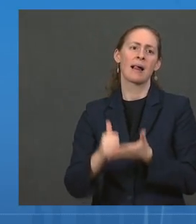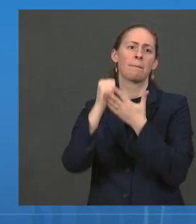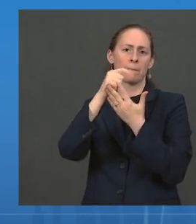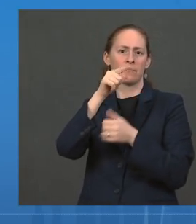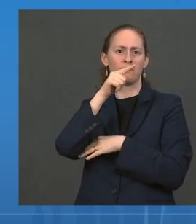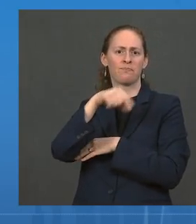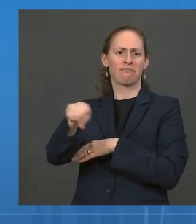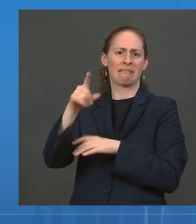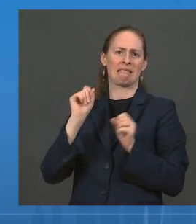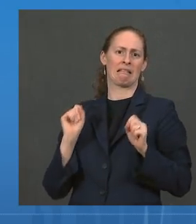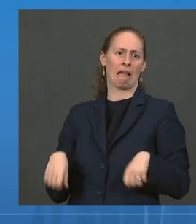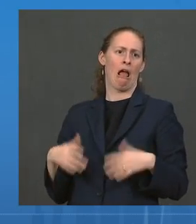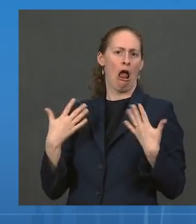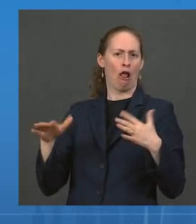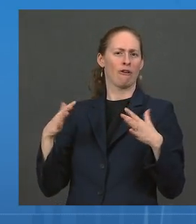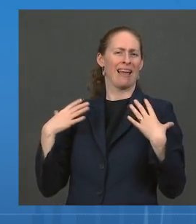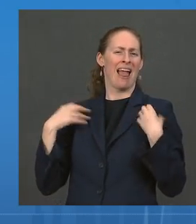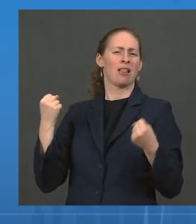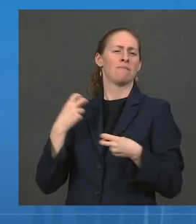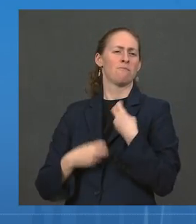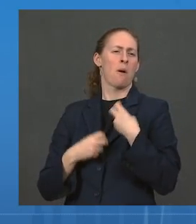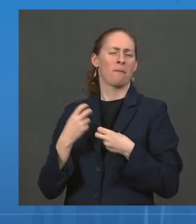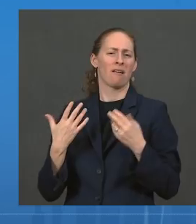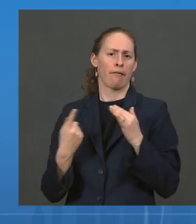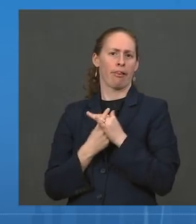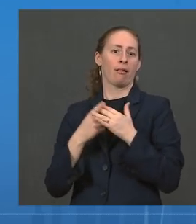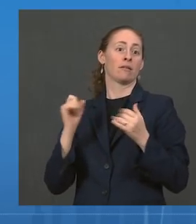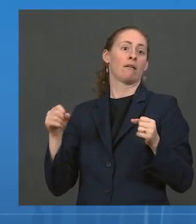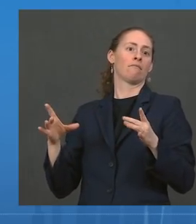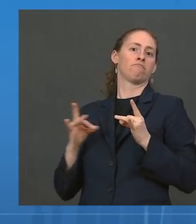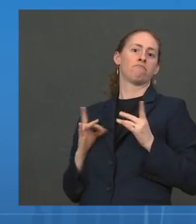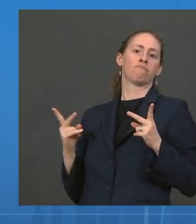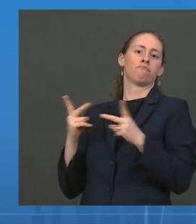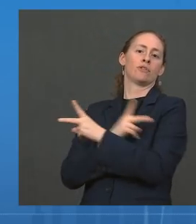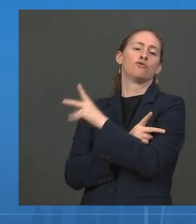particularly to ensure protection against severe illness and hospitalizations.